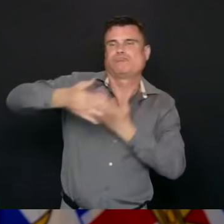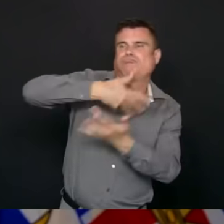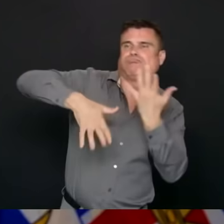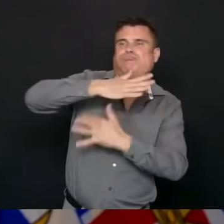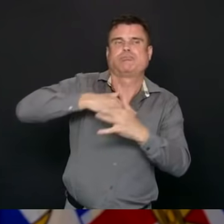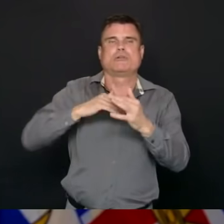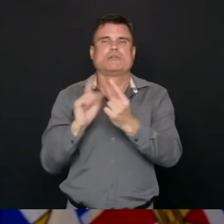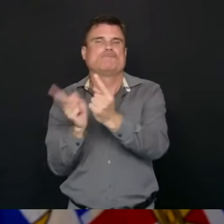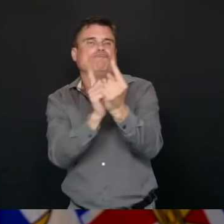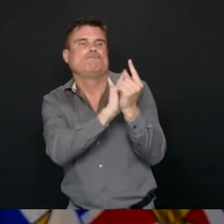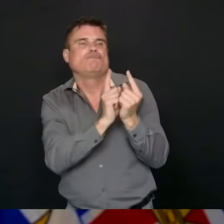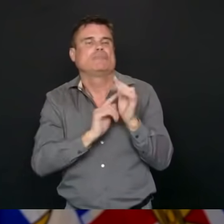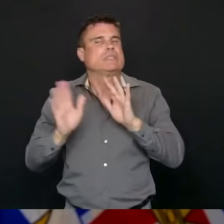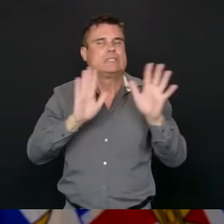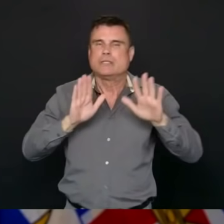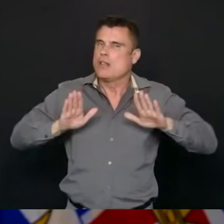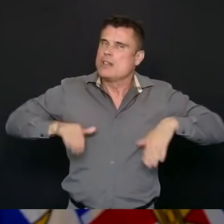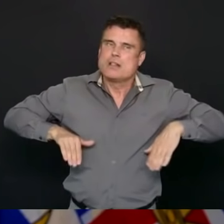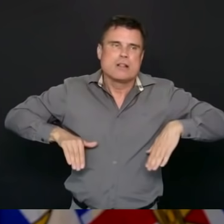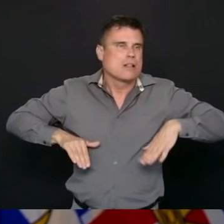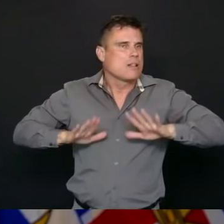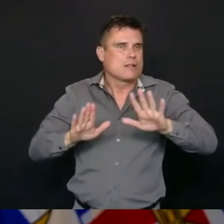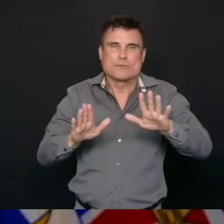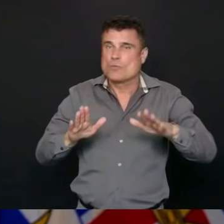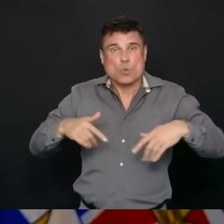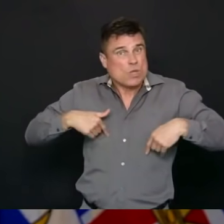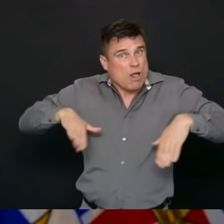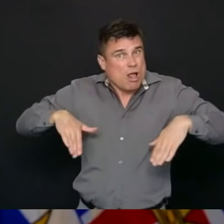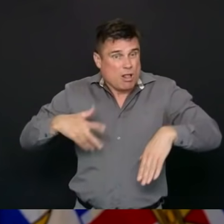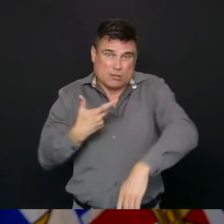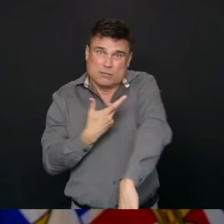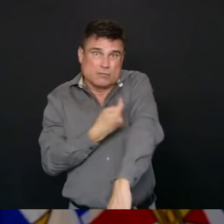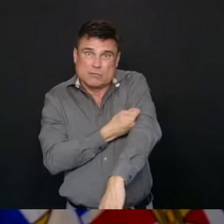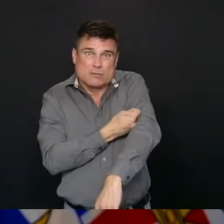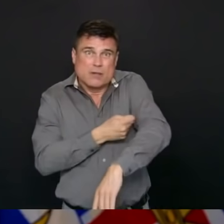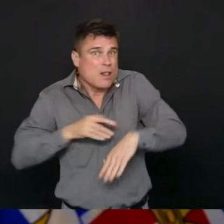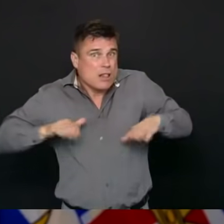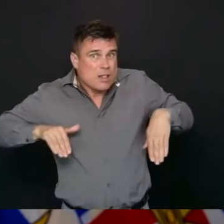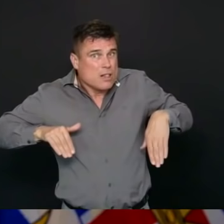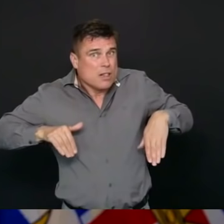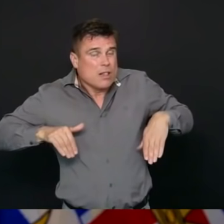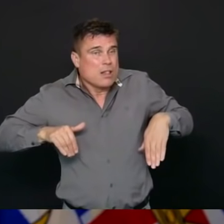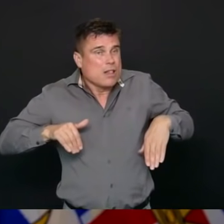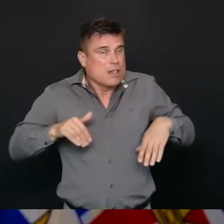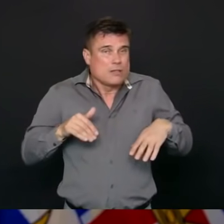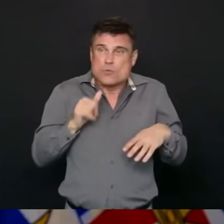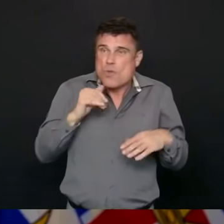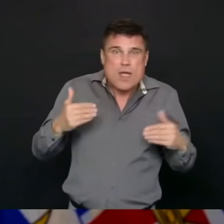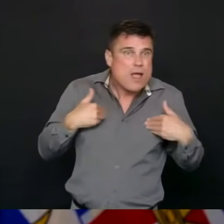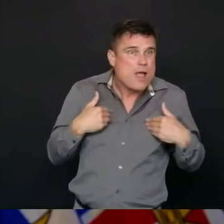to prevent transmission of this virus. Even those places that have had more severe outbreaks.